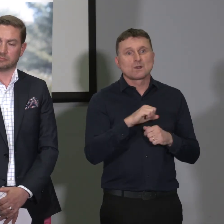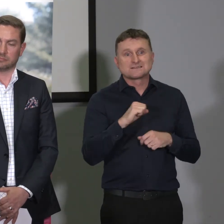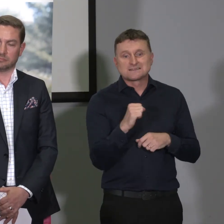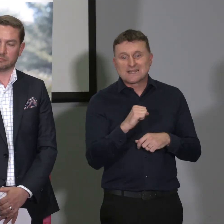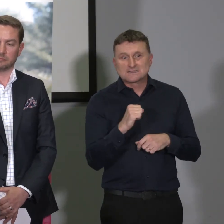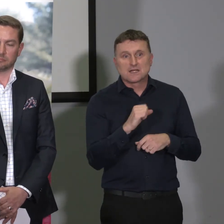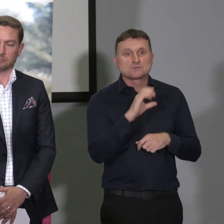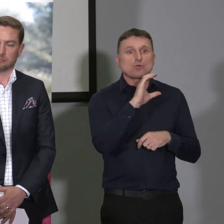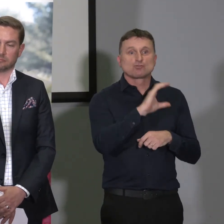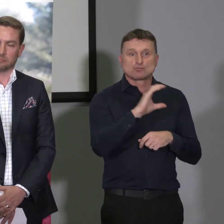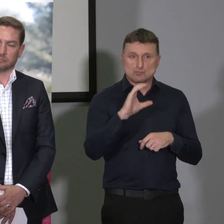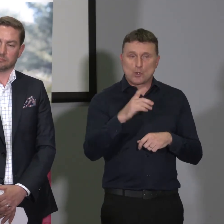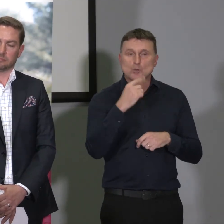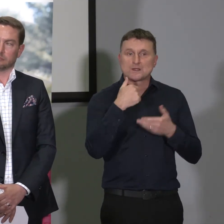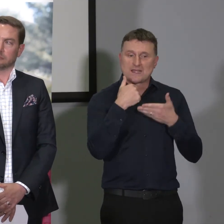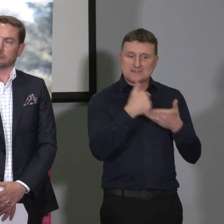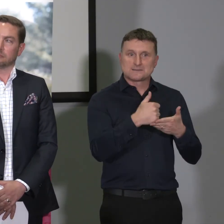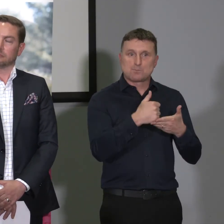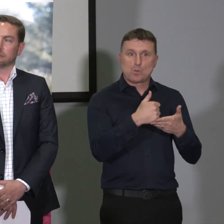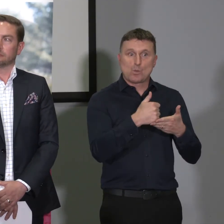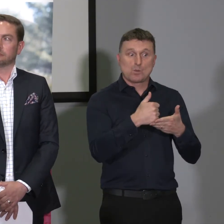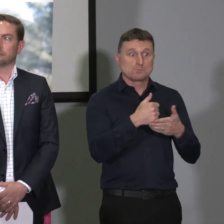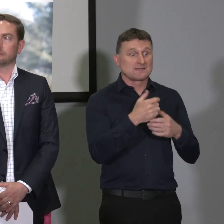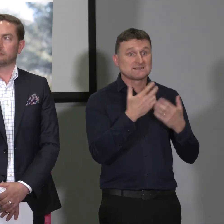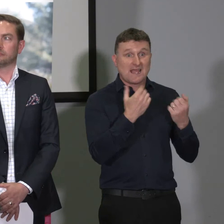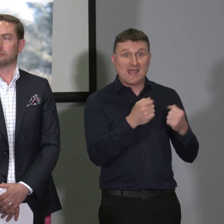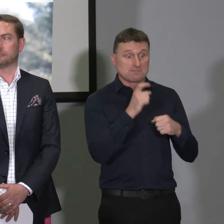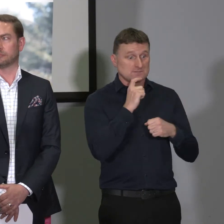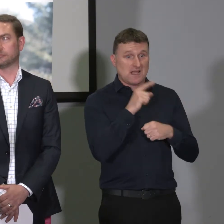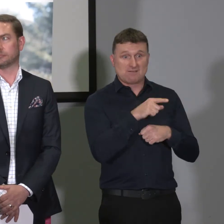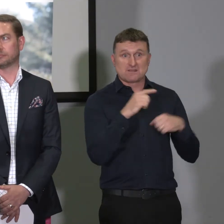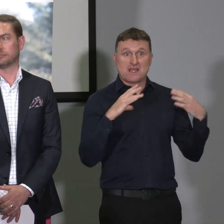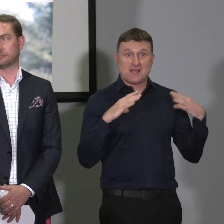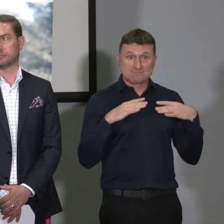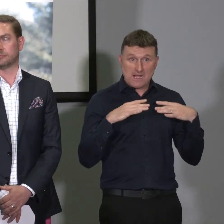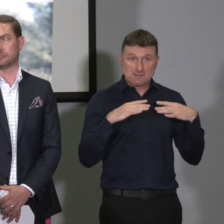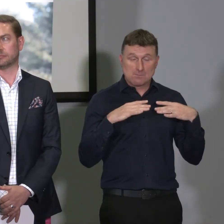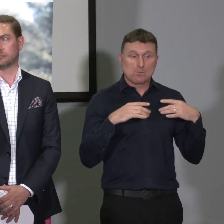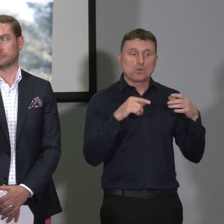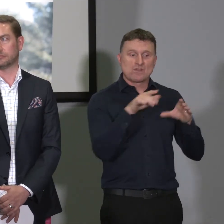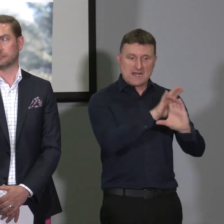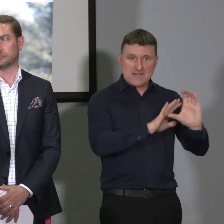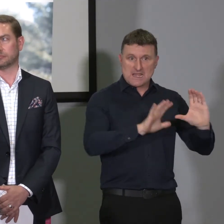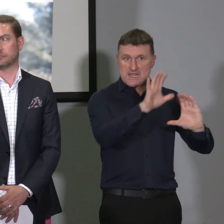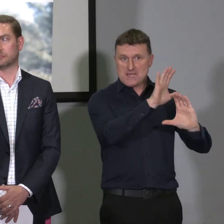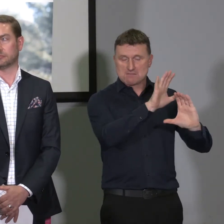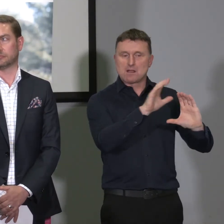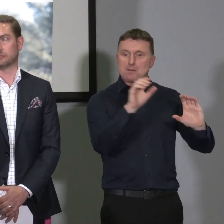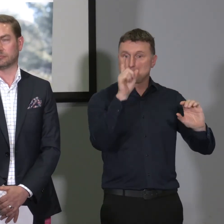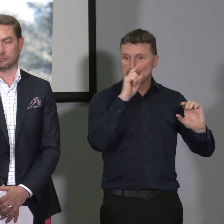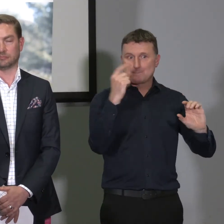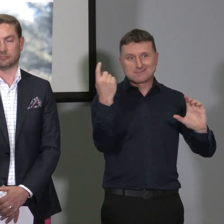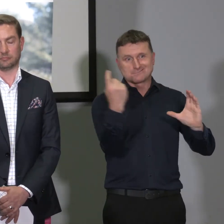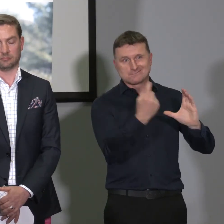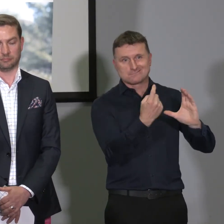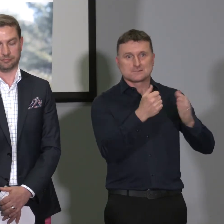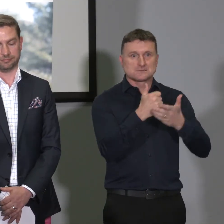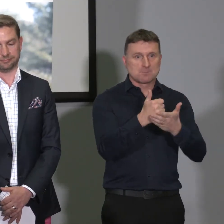neighbouring areas such as Dunedin or Christchurch. So where we have got some